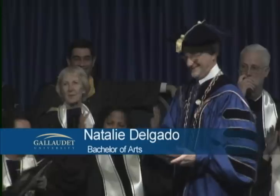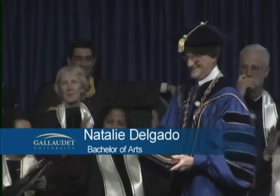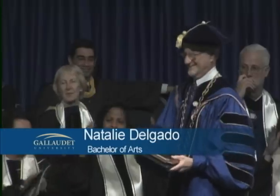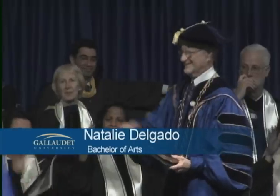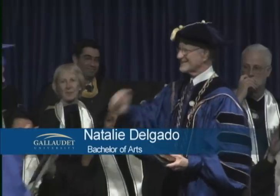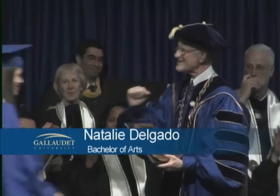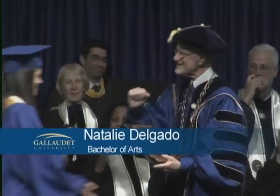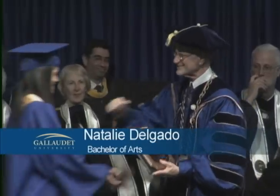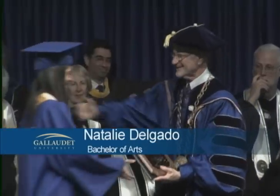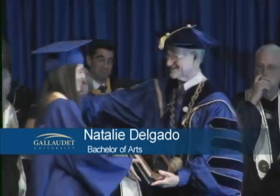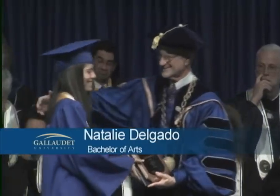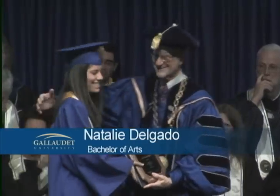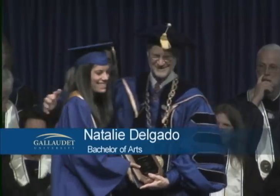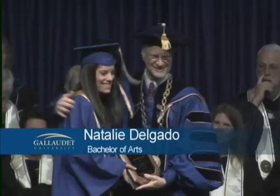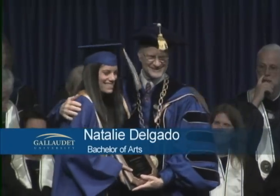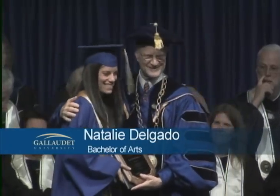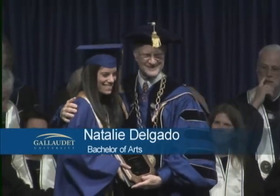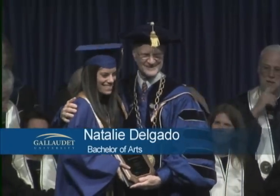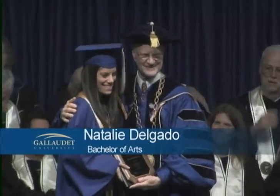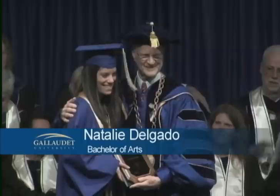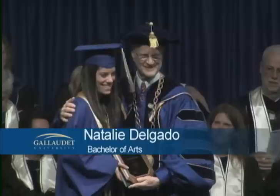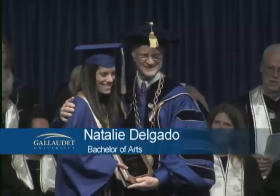Good speech as well. Congratulations.